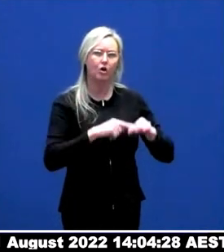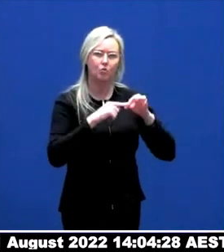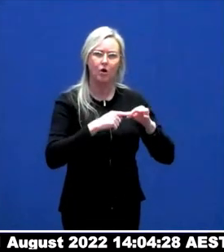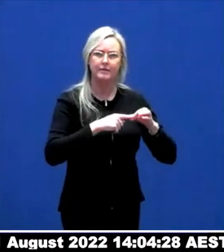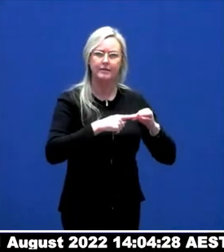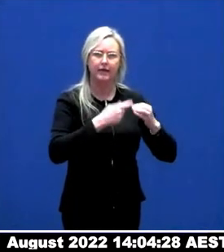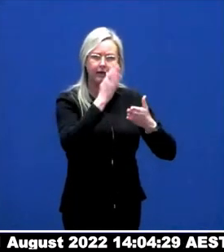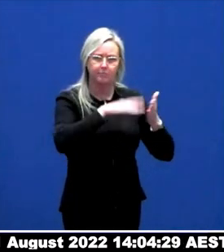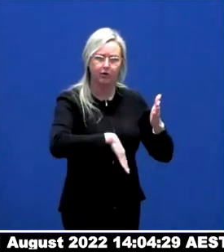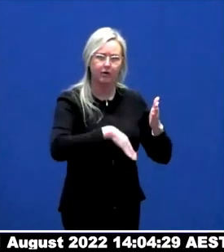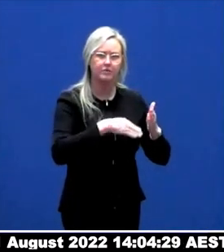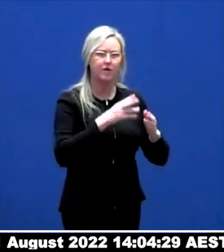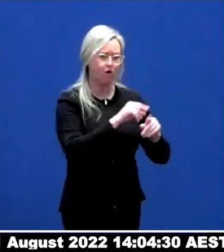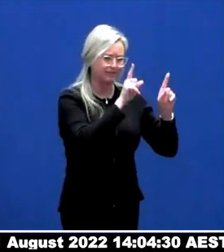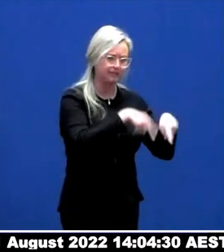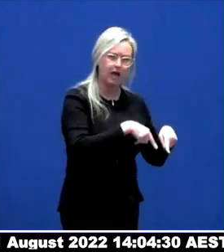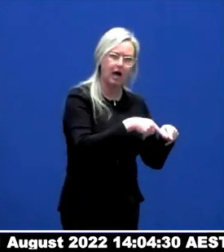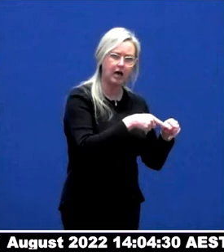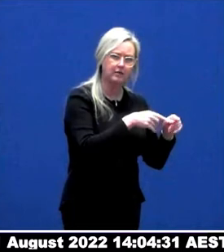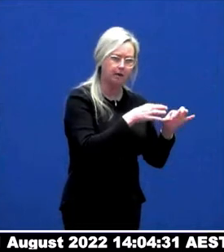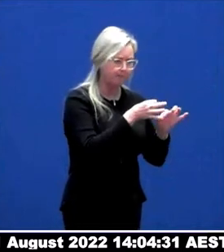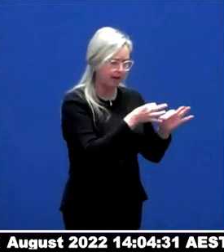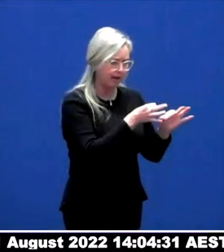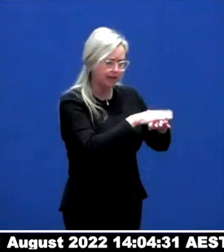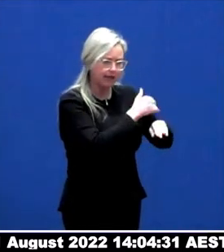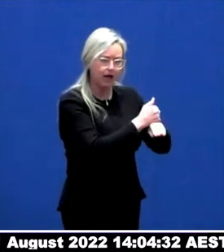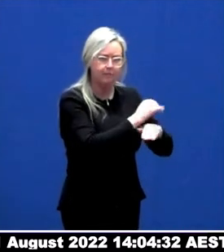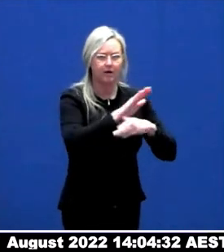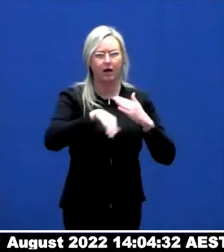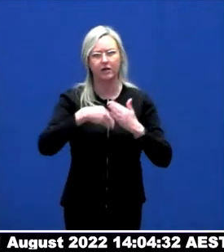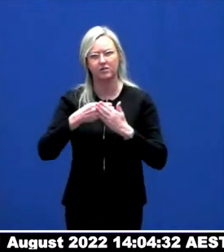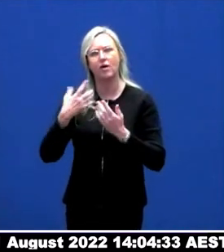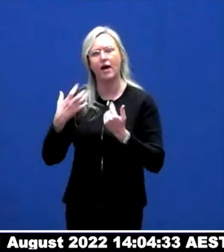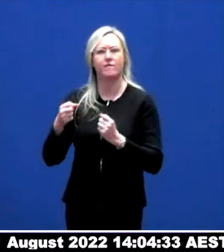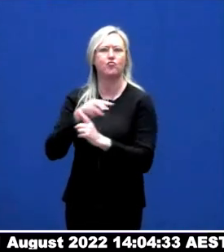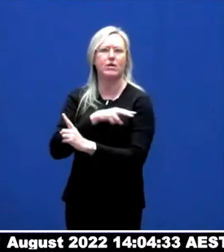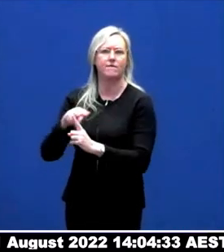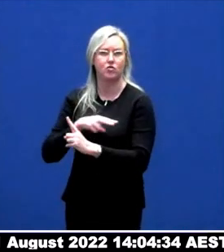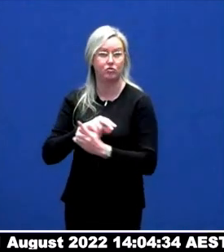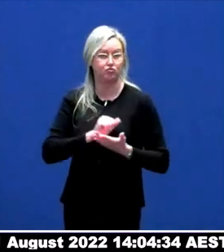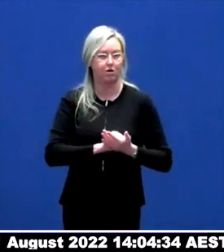That's correct. So if we could summarise all of that, you're operations? I'm operations.